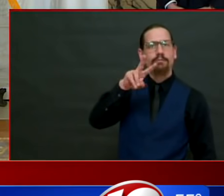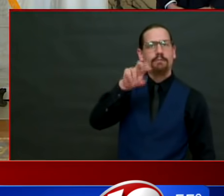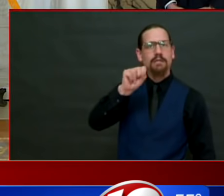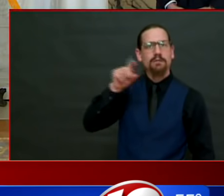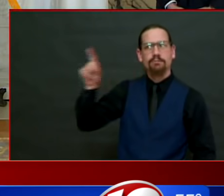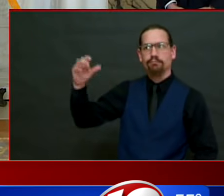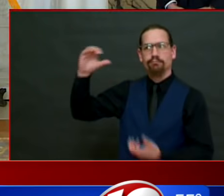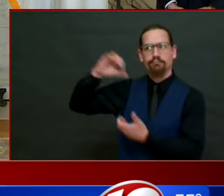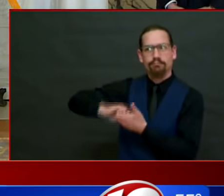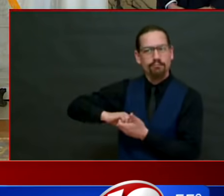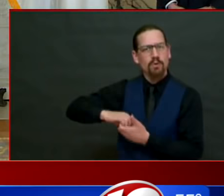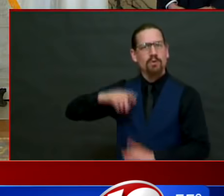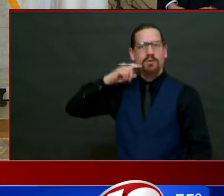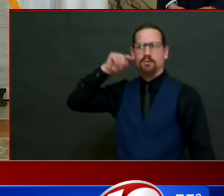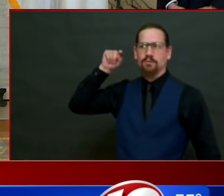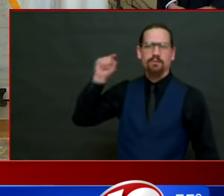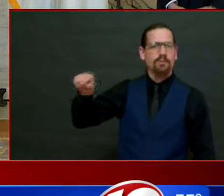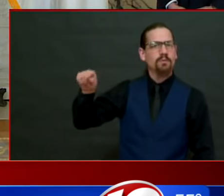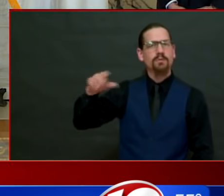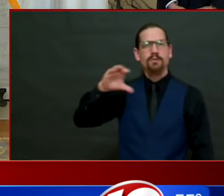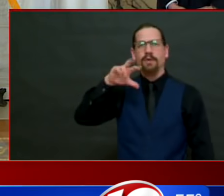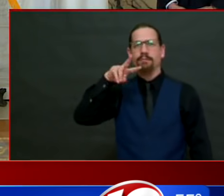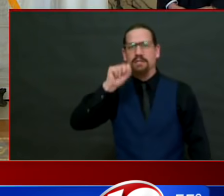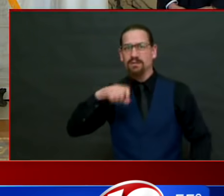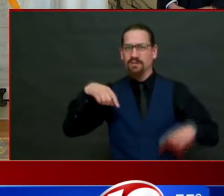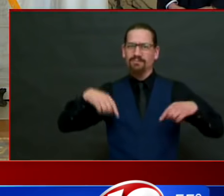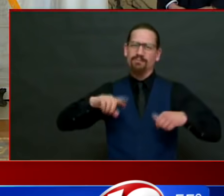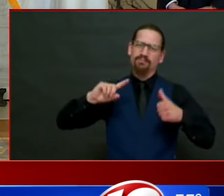SYSTEMS, THE FIRST STATE TO PARTNER WITH CBS FOR A